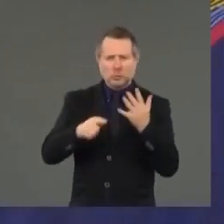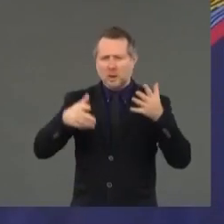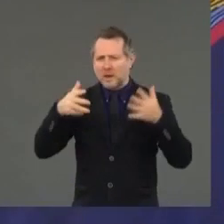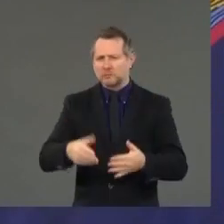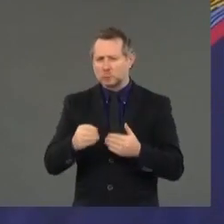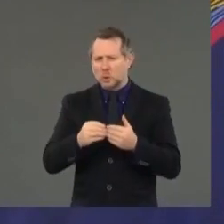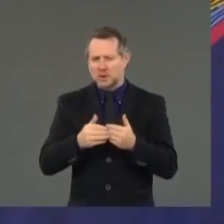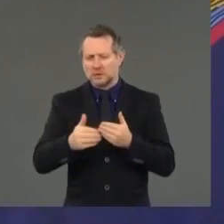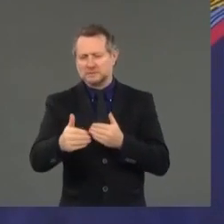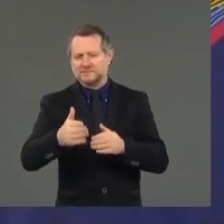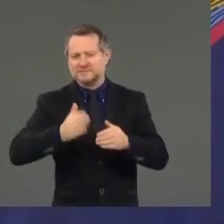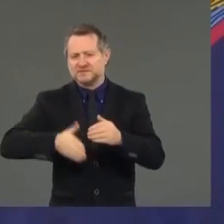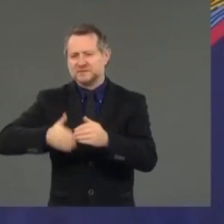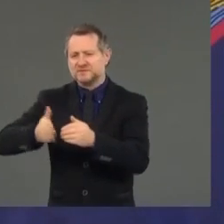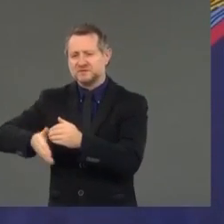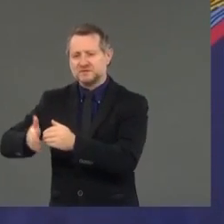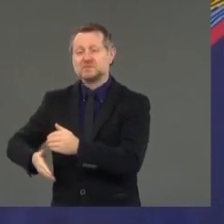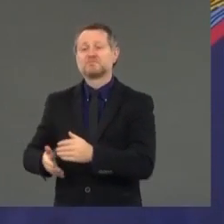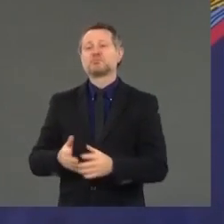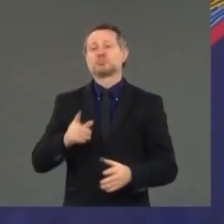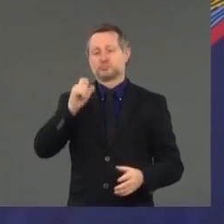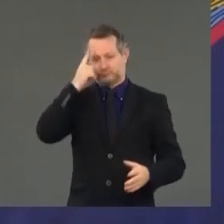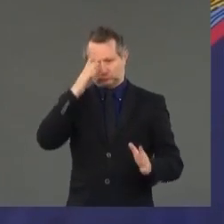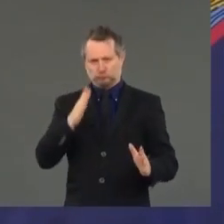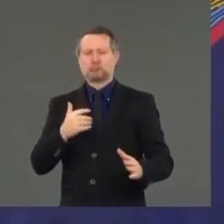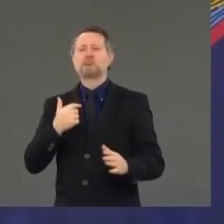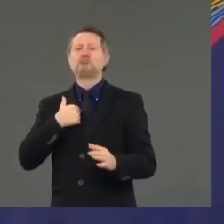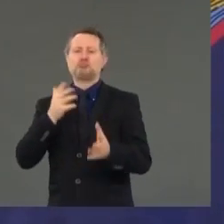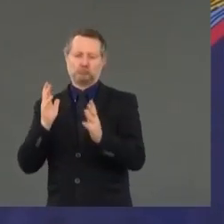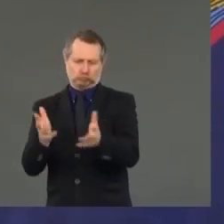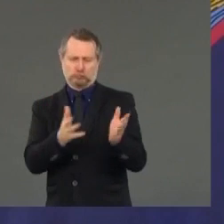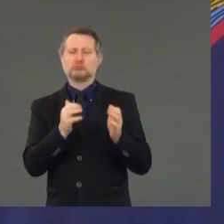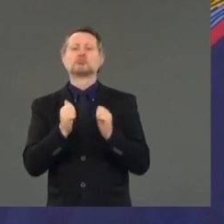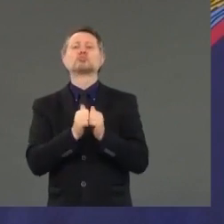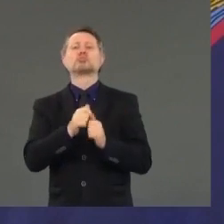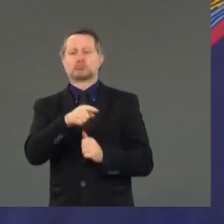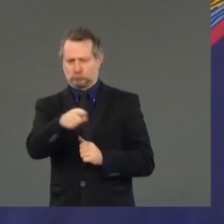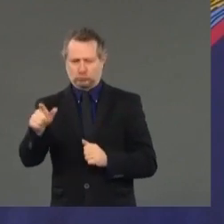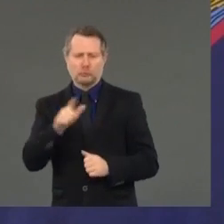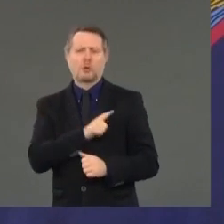HAVE YOU BEEN INVOLVED IN ANY DISCUSSIONS WITH THE LEGISLATIVE LEADERS ON WHAT CAN STILL BE DONE IN THE UPCOMING WEEKS AND